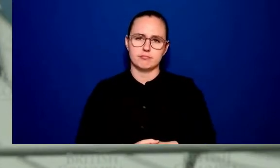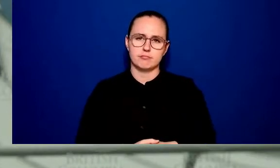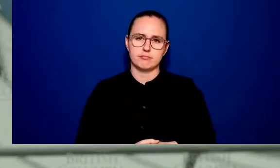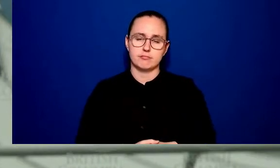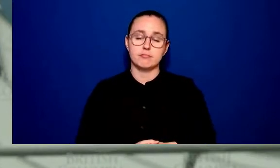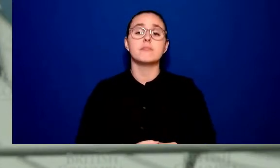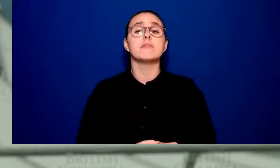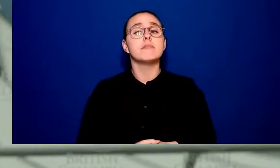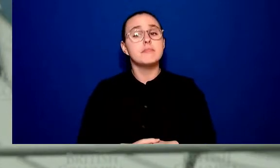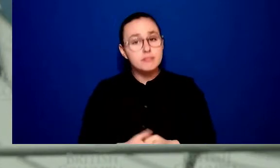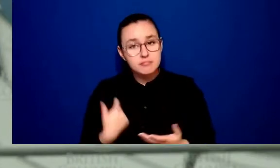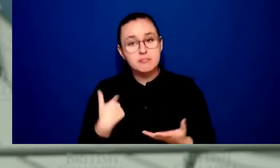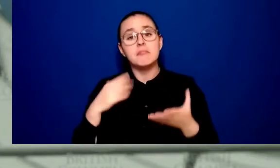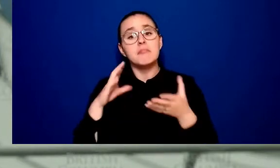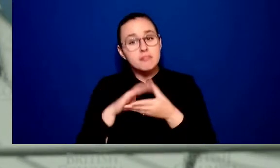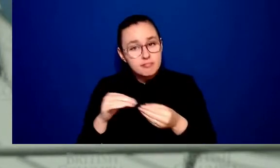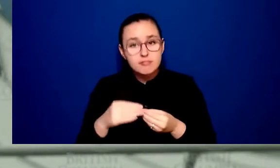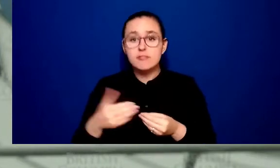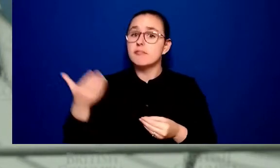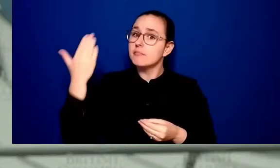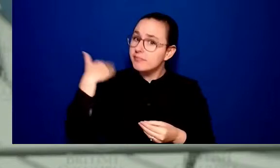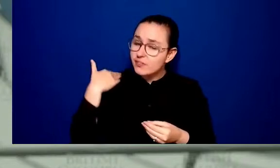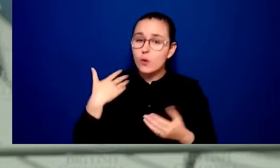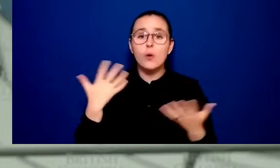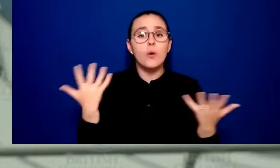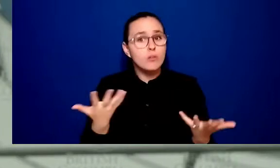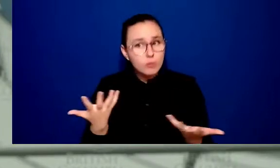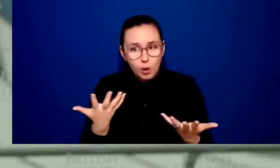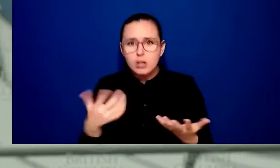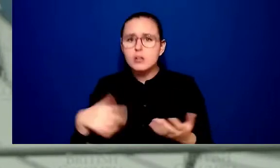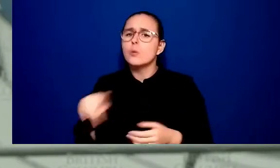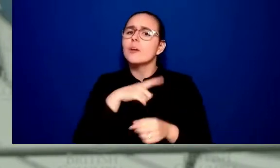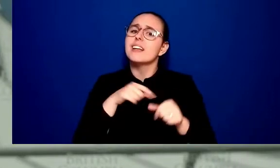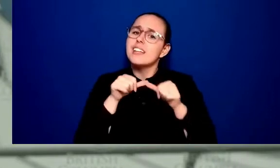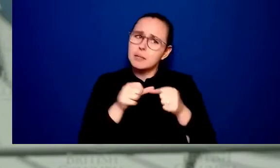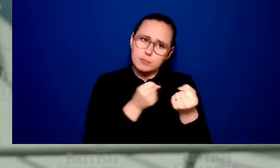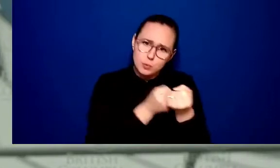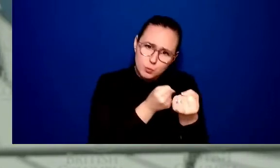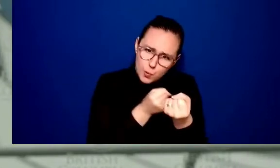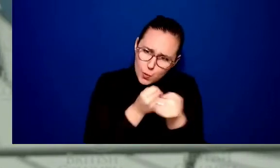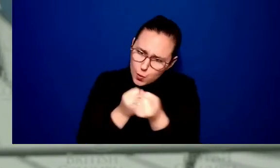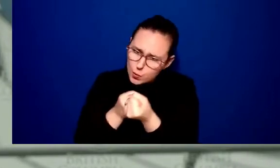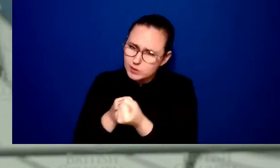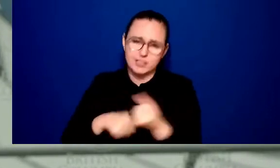part and supporting each other along the way. And I think